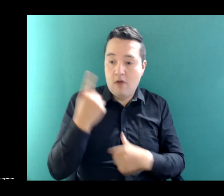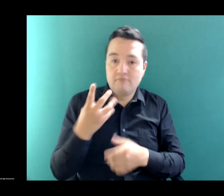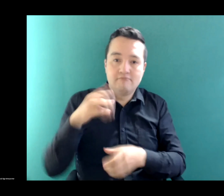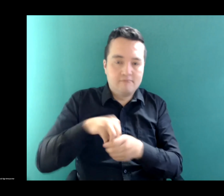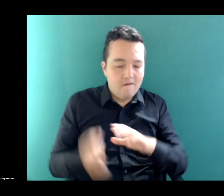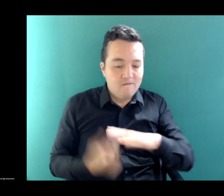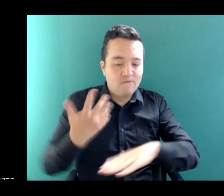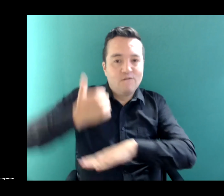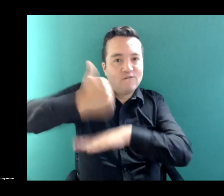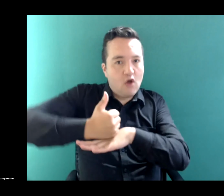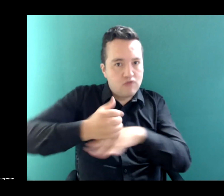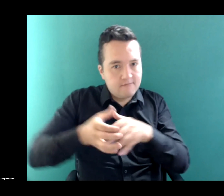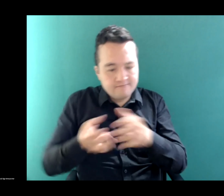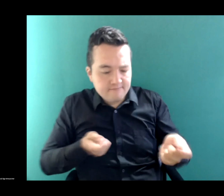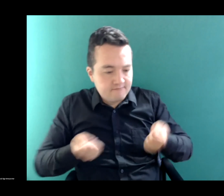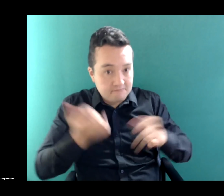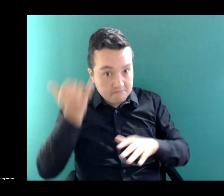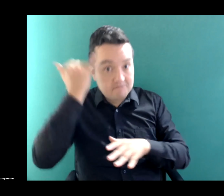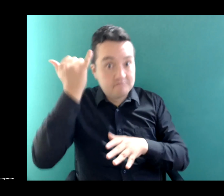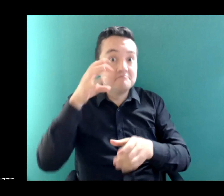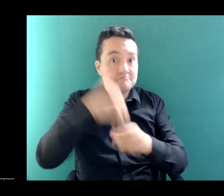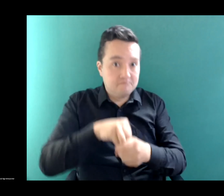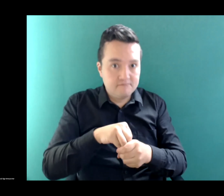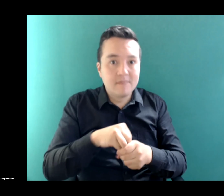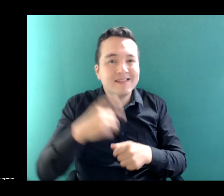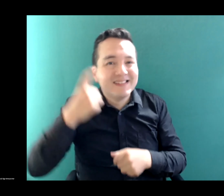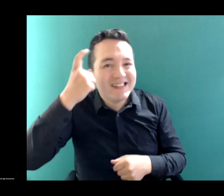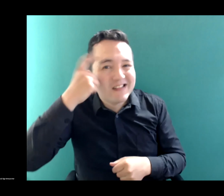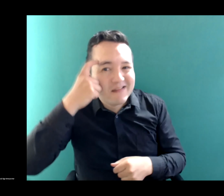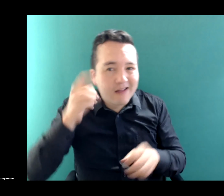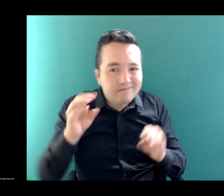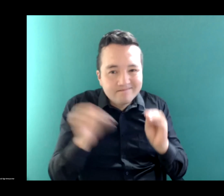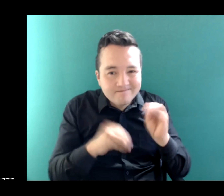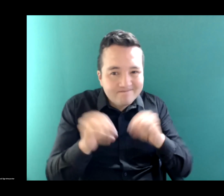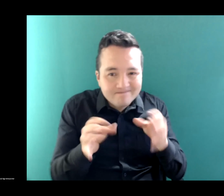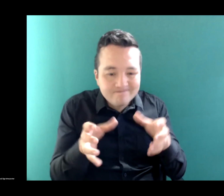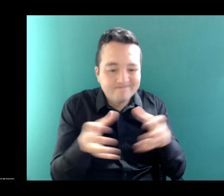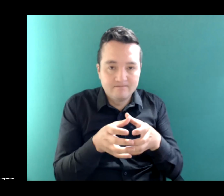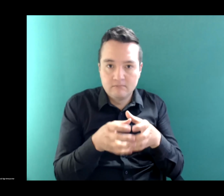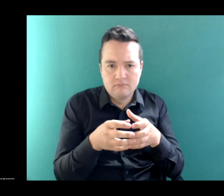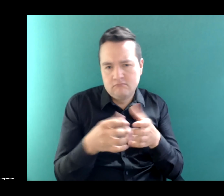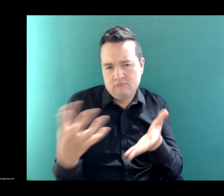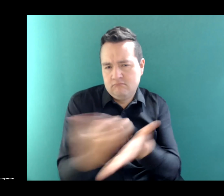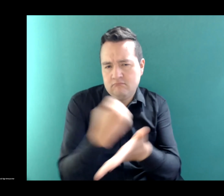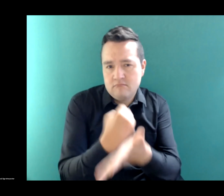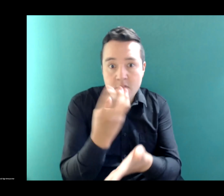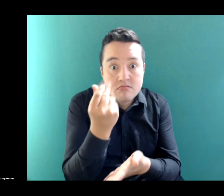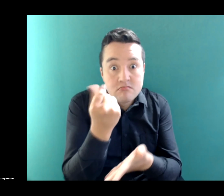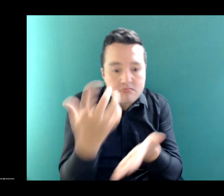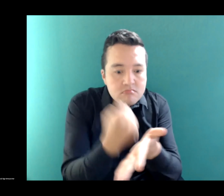I'm working the last almost 20 years on accessibility in Brazil and especially inclusion.